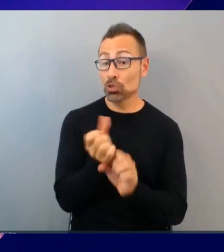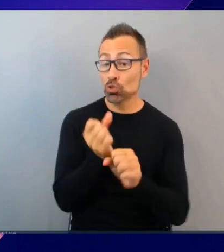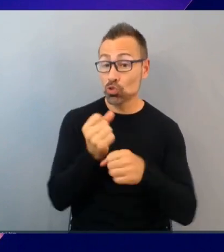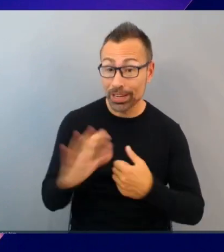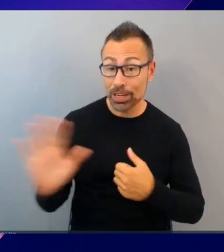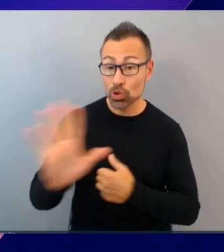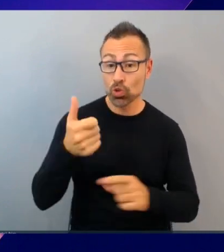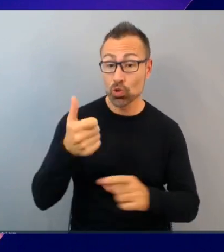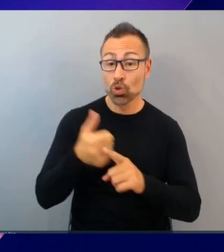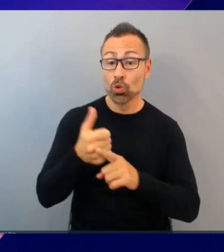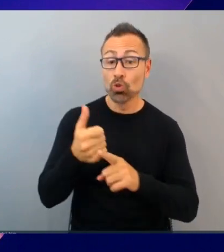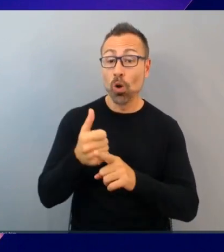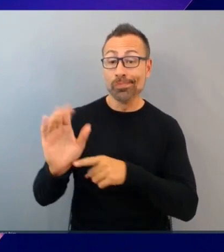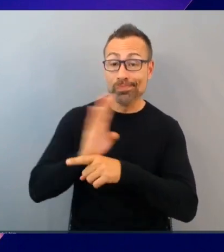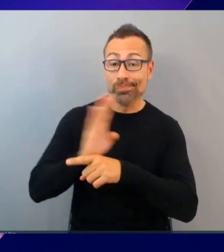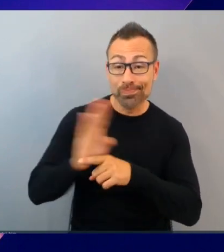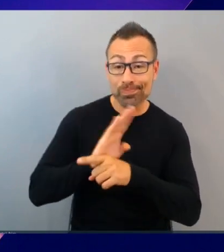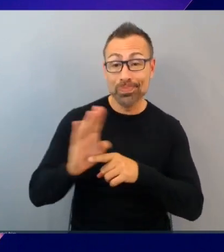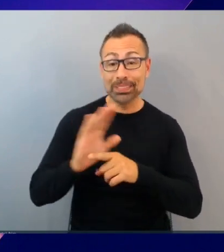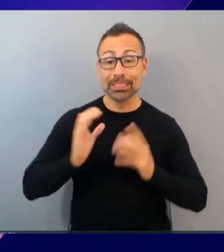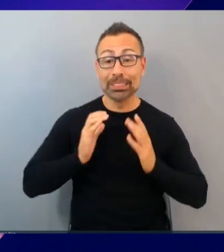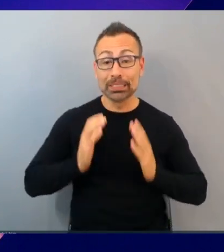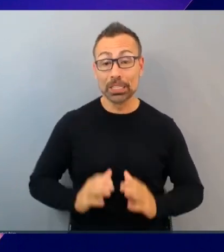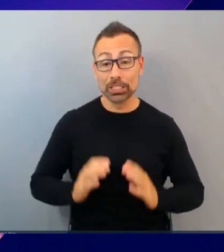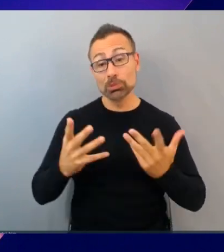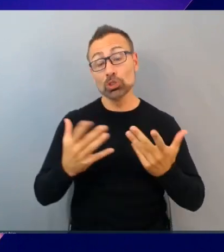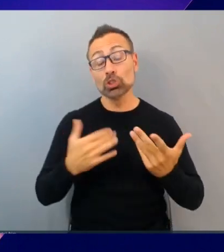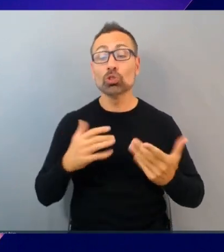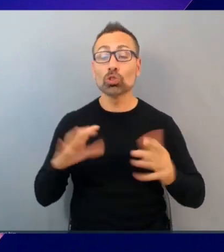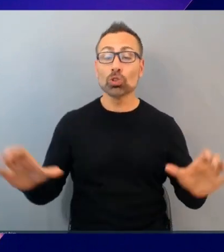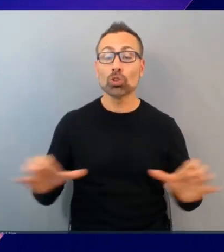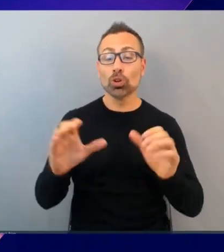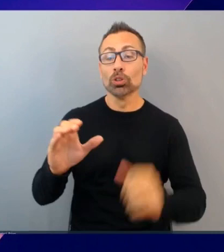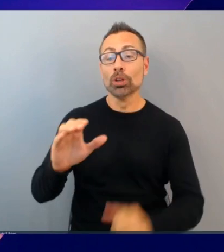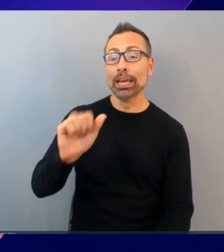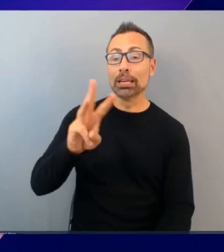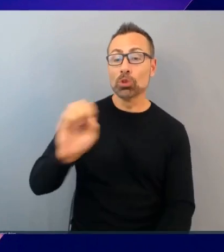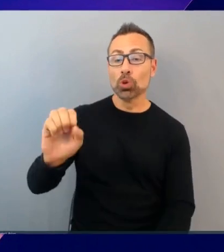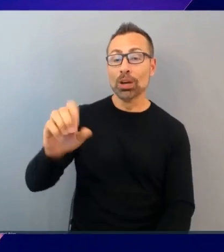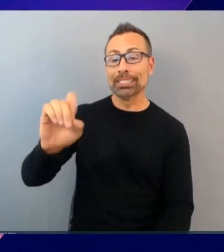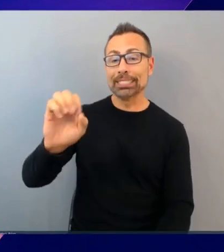you can go to awsdeepracerevents.com. Ohh, okay. - Okay. So that's where I would go